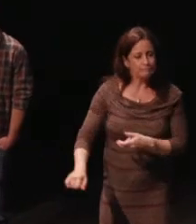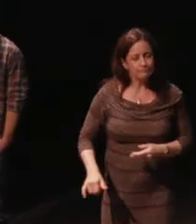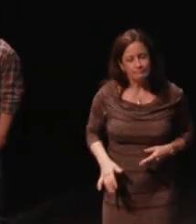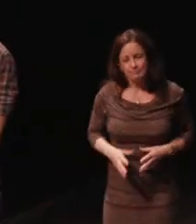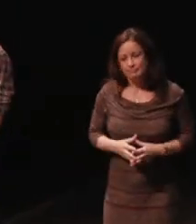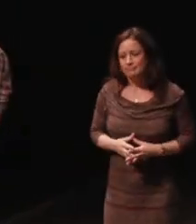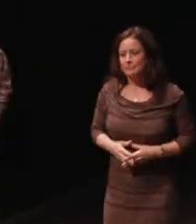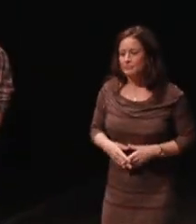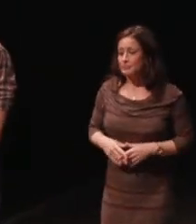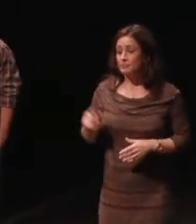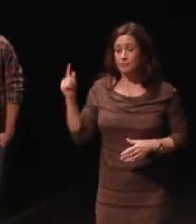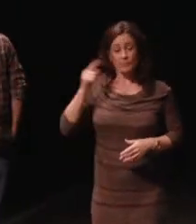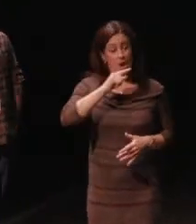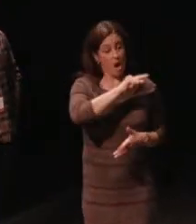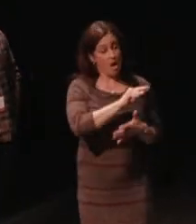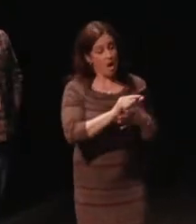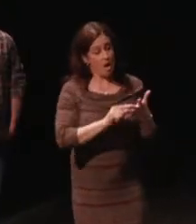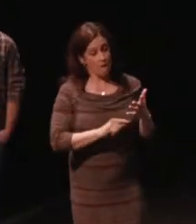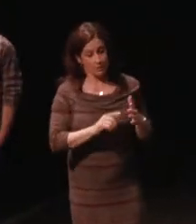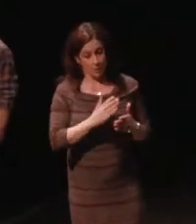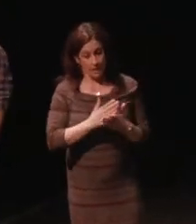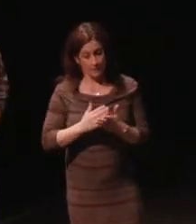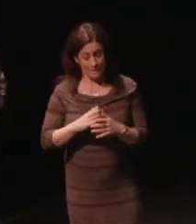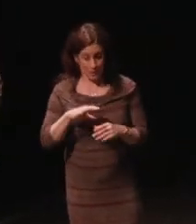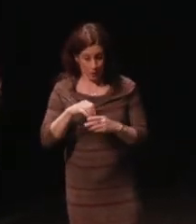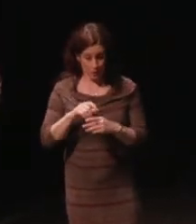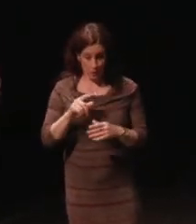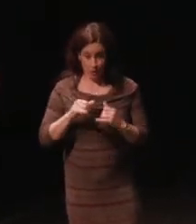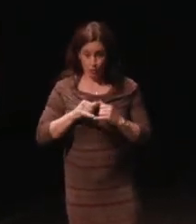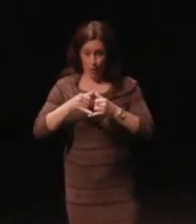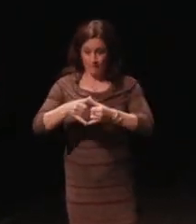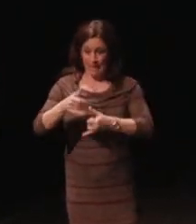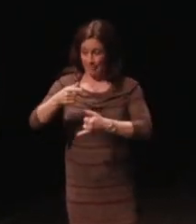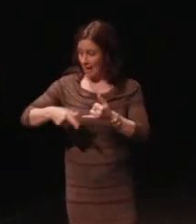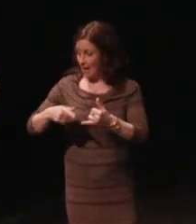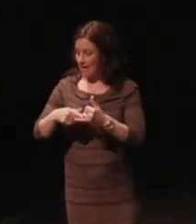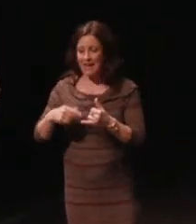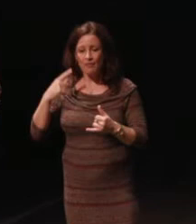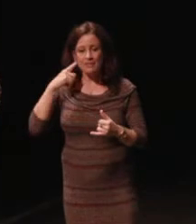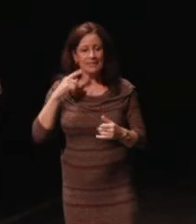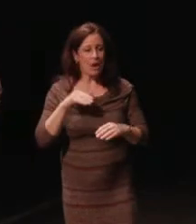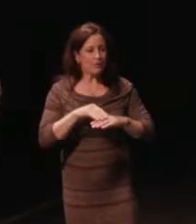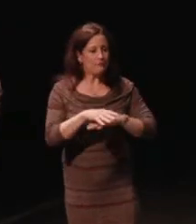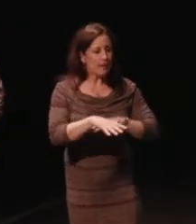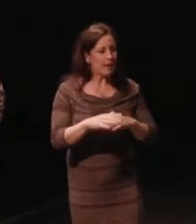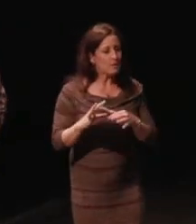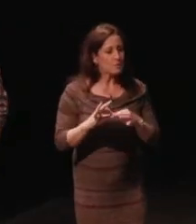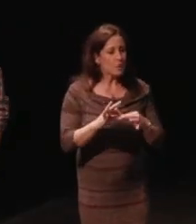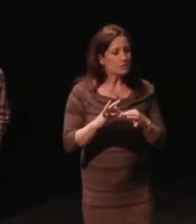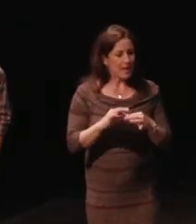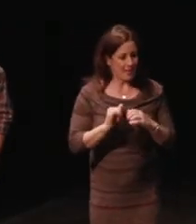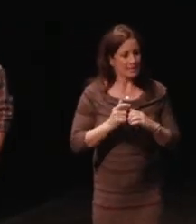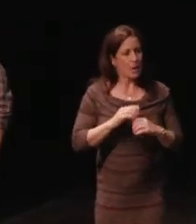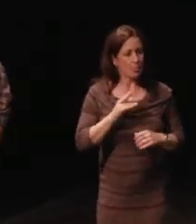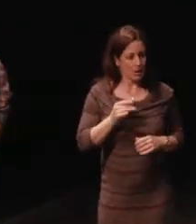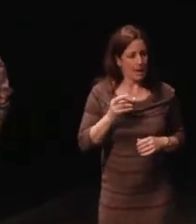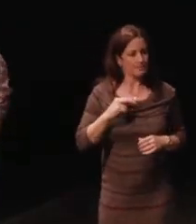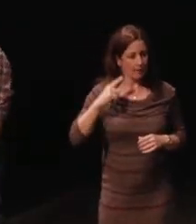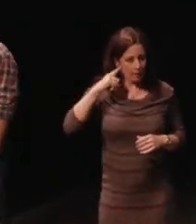All of those elements, including the trophy popping up at the end there, I have a sound effect associated with them and that's the way the brand is able to do that.